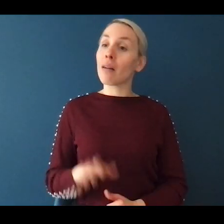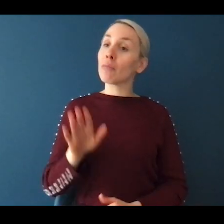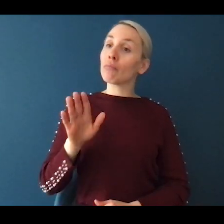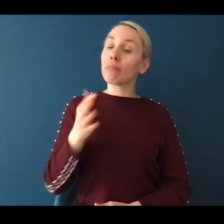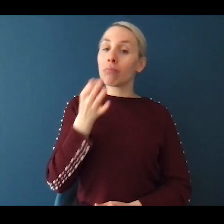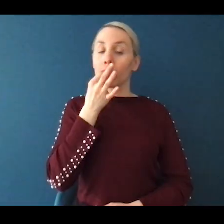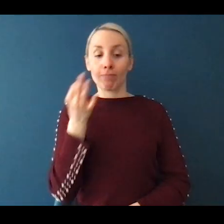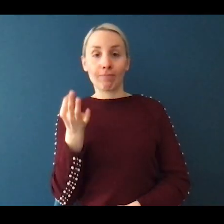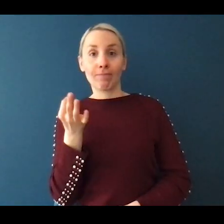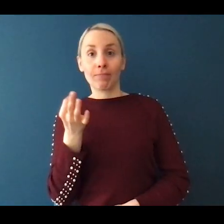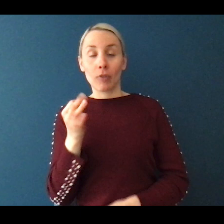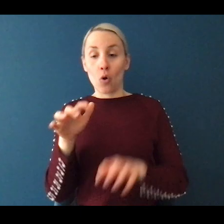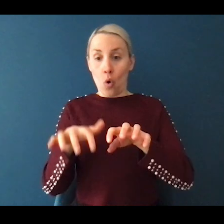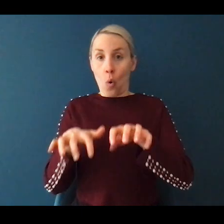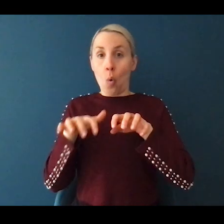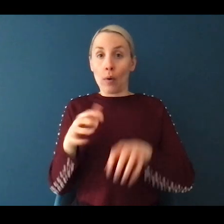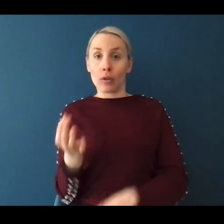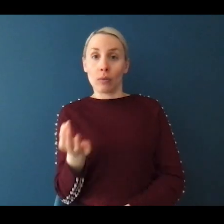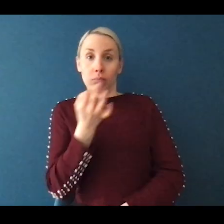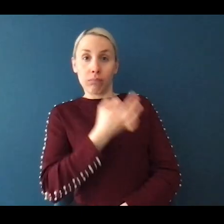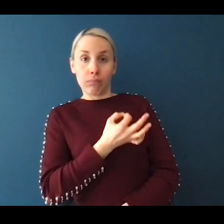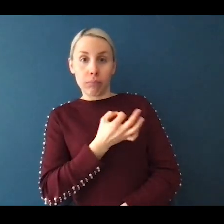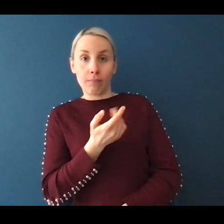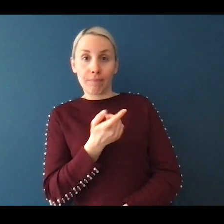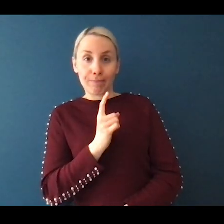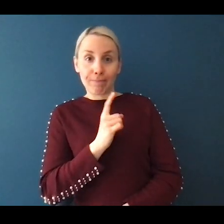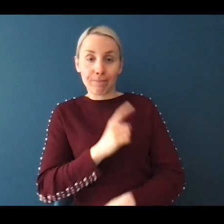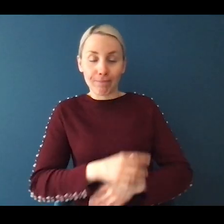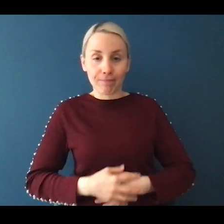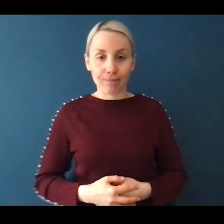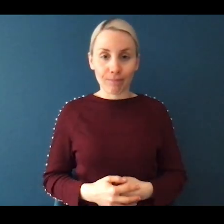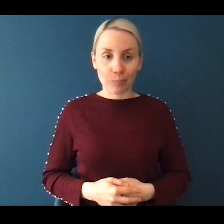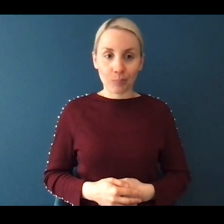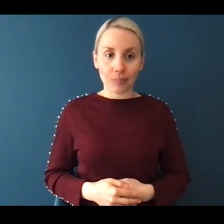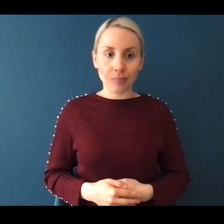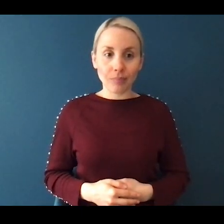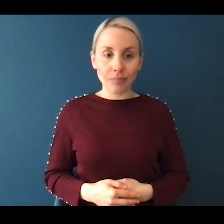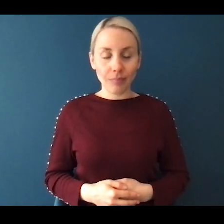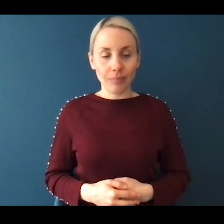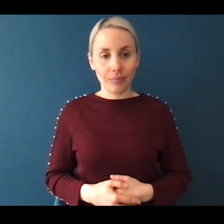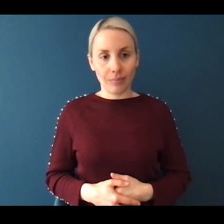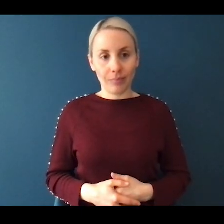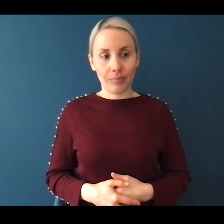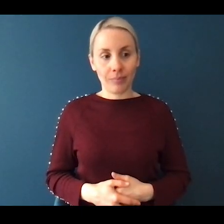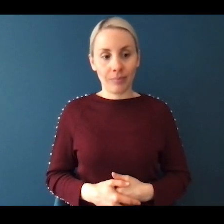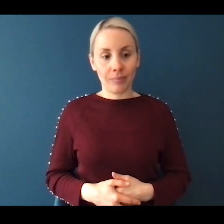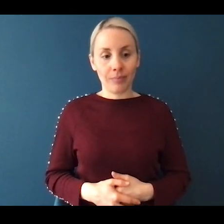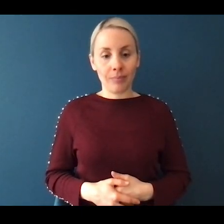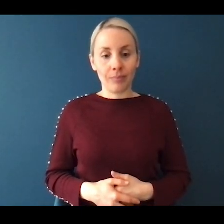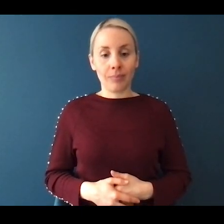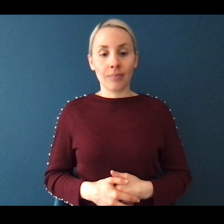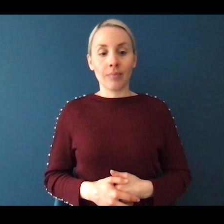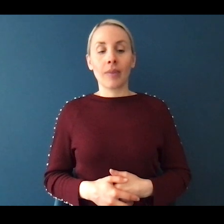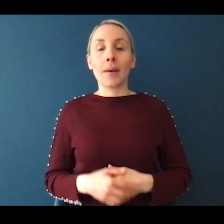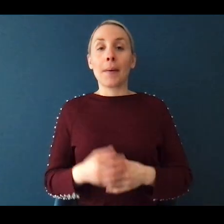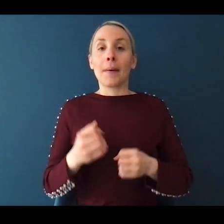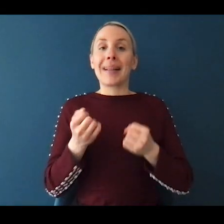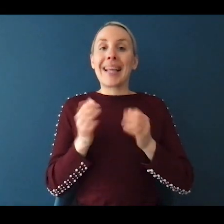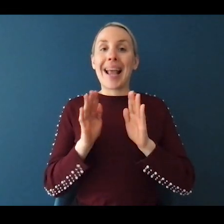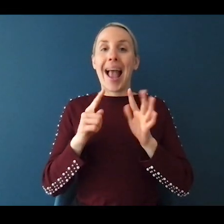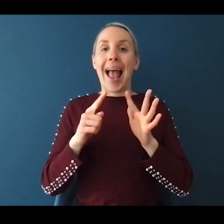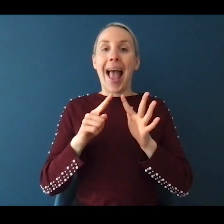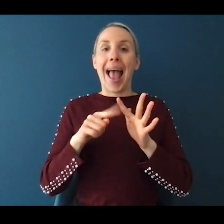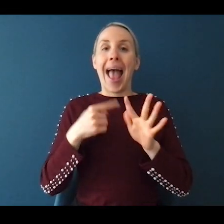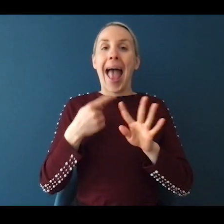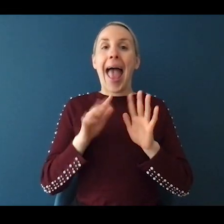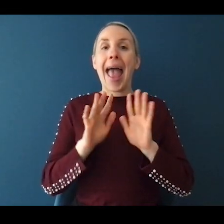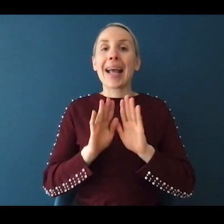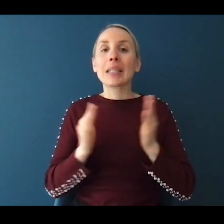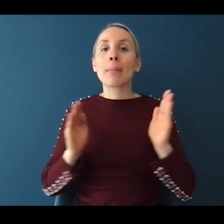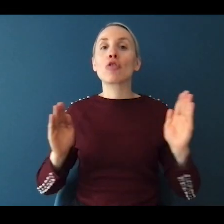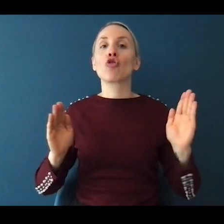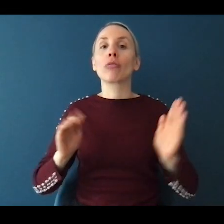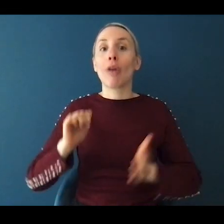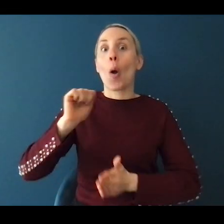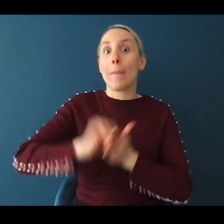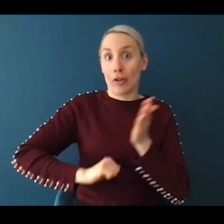your proposals into making like an exhibition and to have a commissioned exhibition and